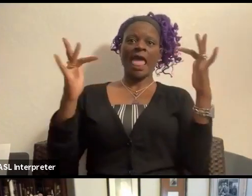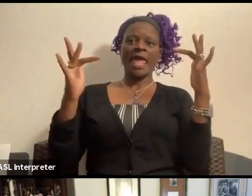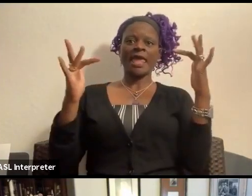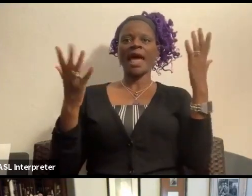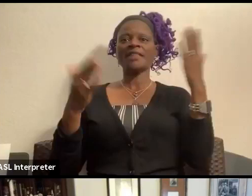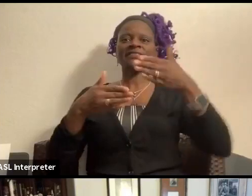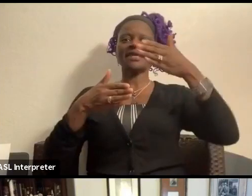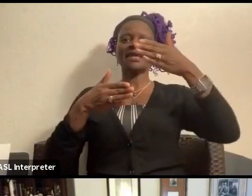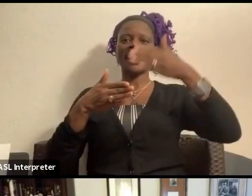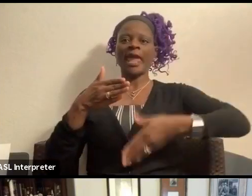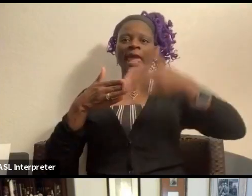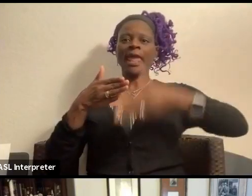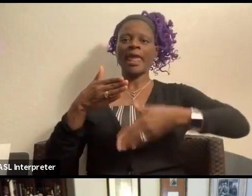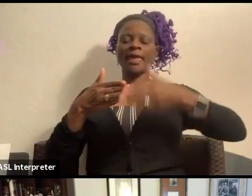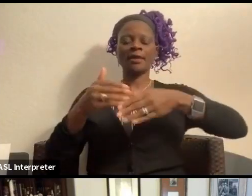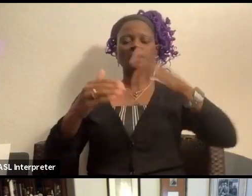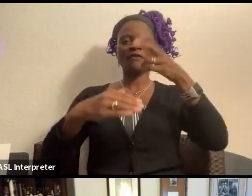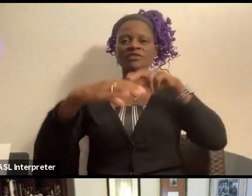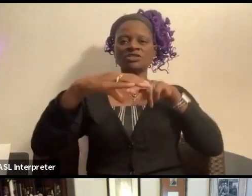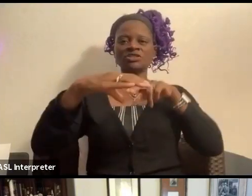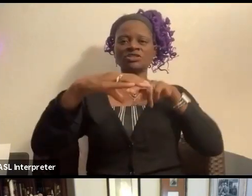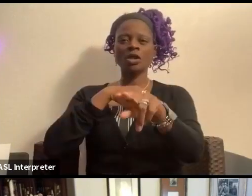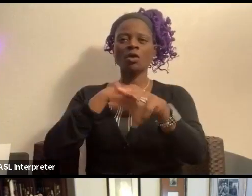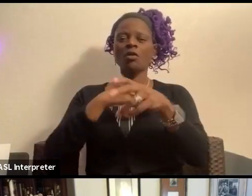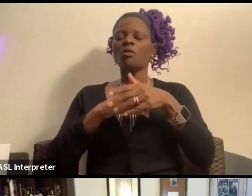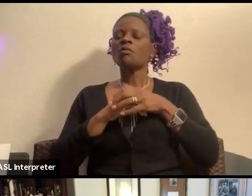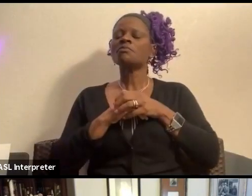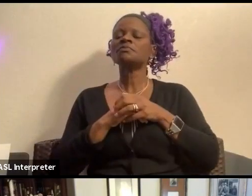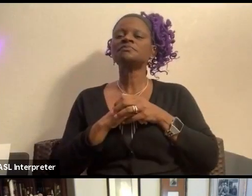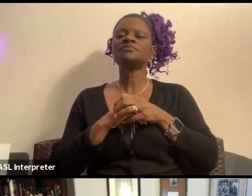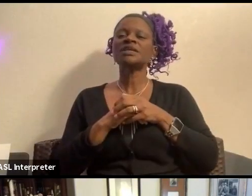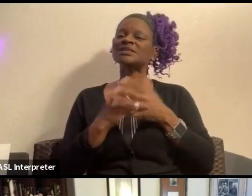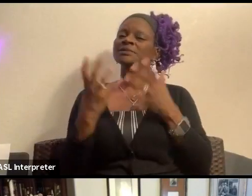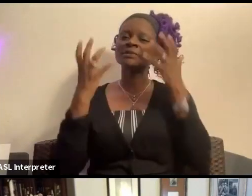And I think as we look down the road, it's a realistic expectation that our